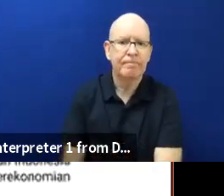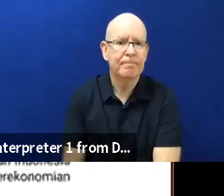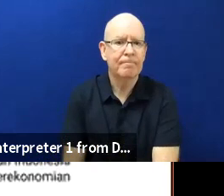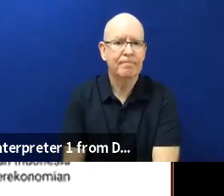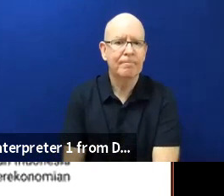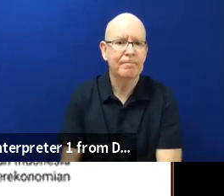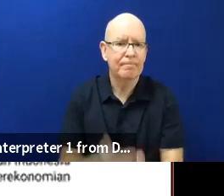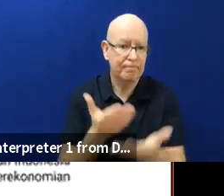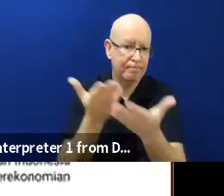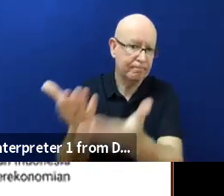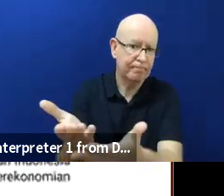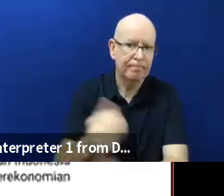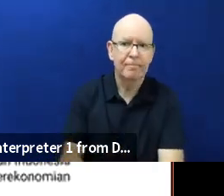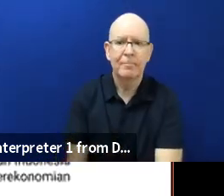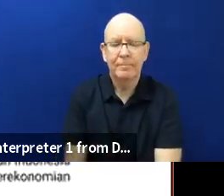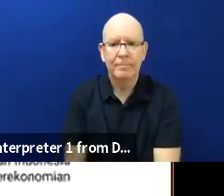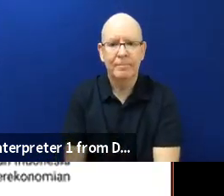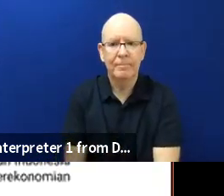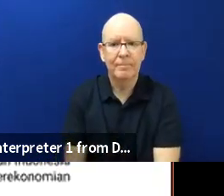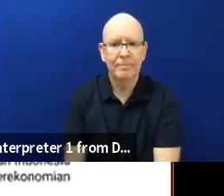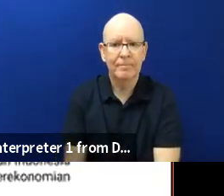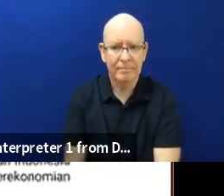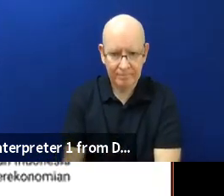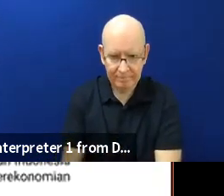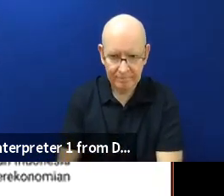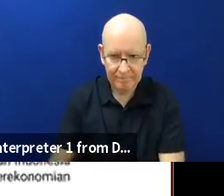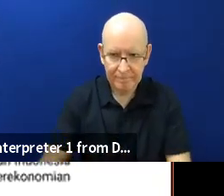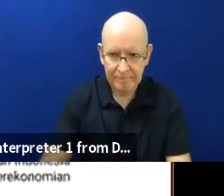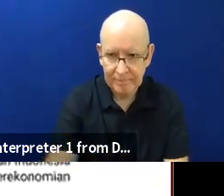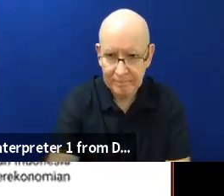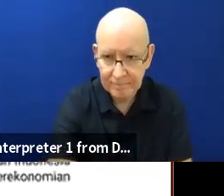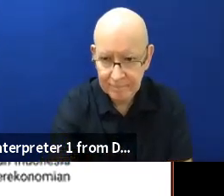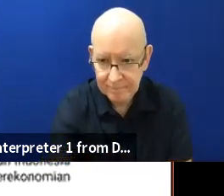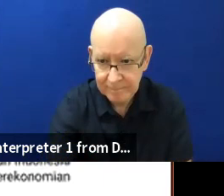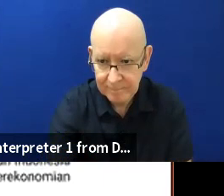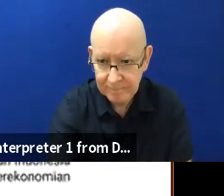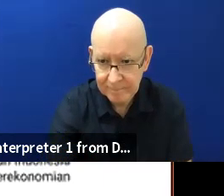demographic characteristics, location. The focus is really on capturing the diversity